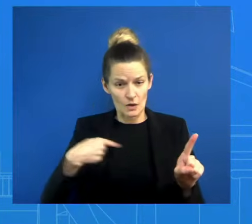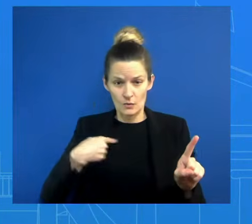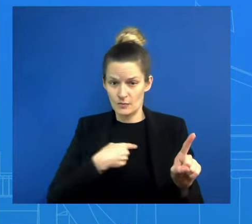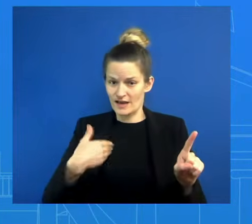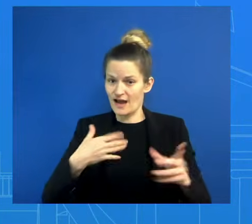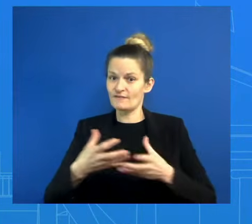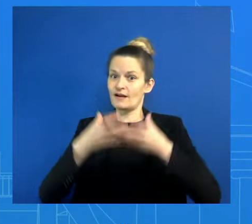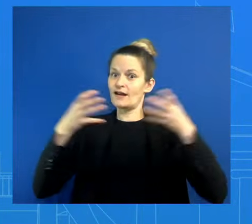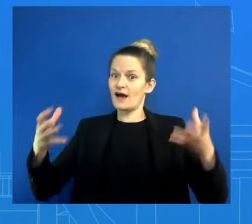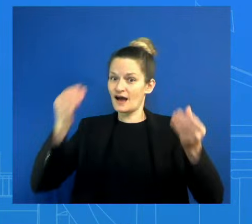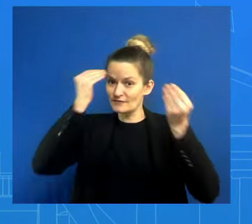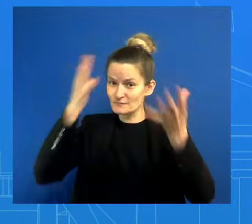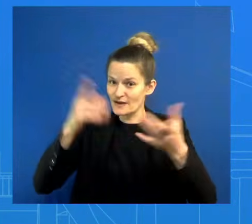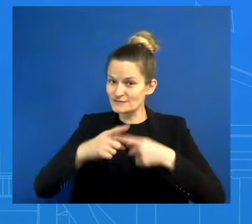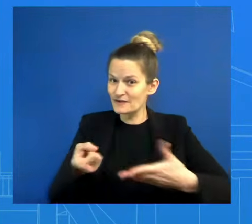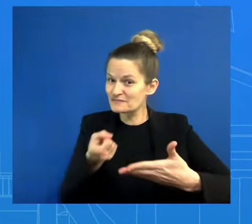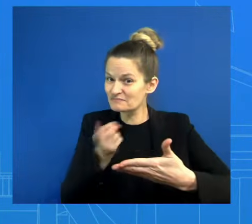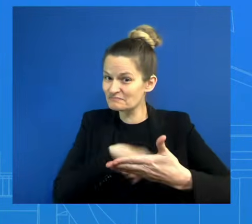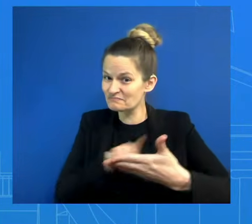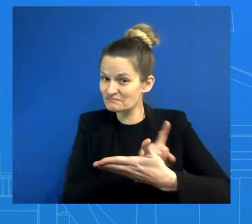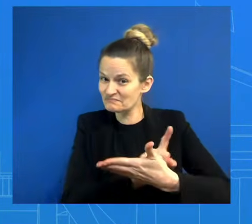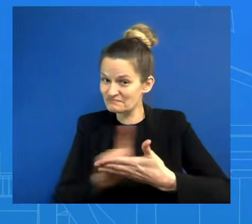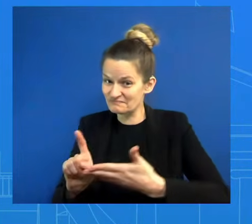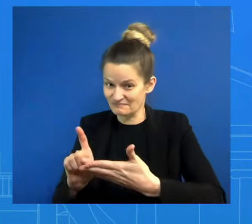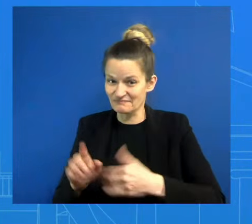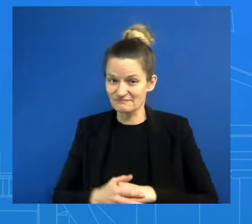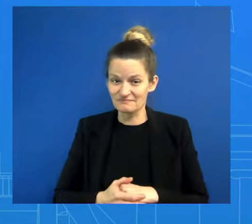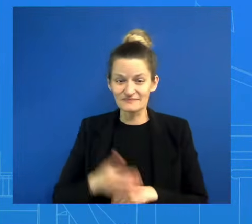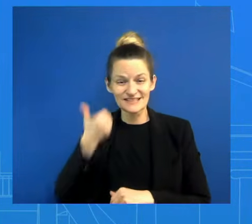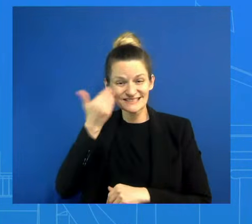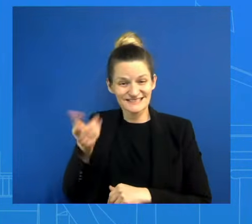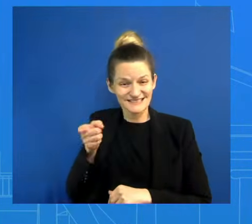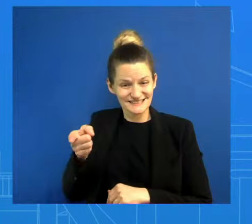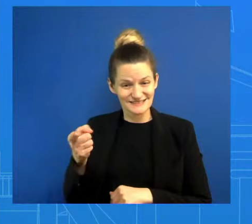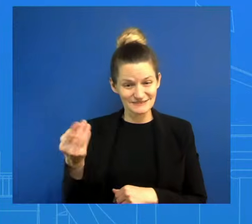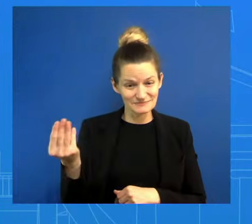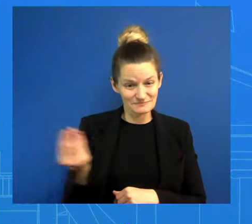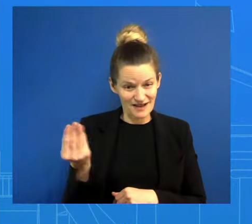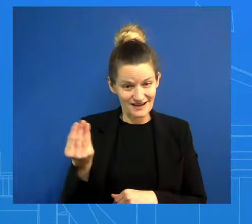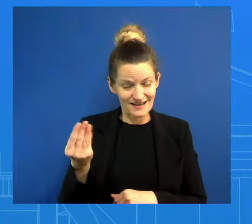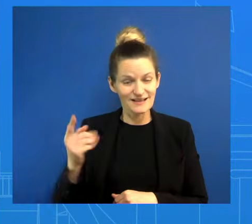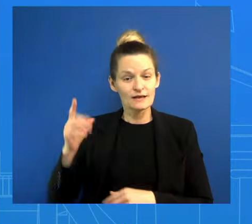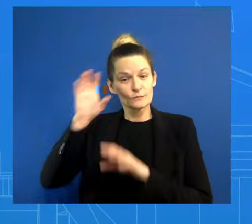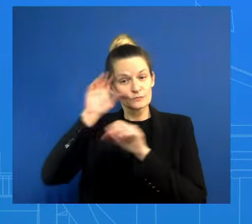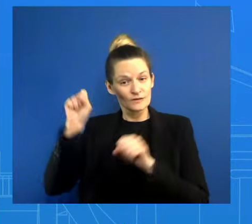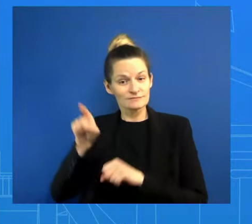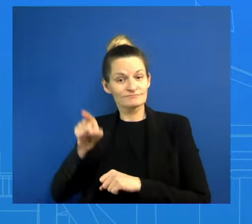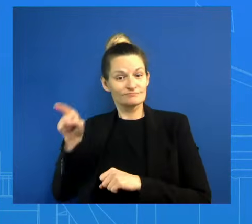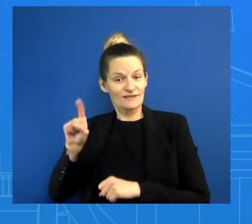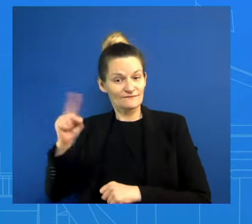will travel to Joint Base Myer-Henderson Hall in Arlington, Virginia, to participate in a United States